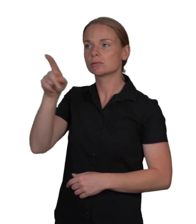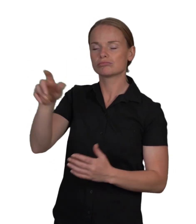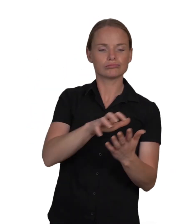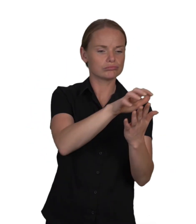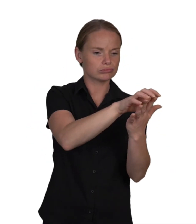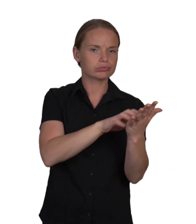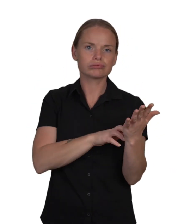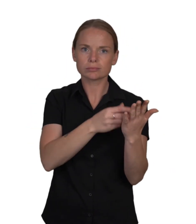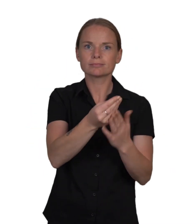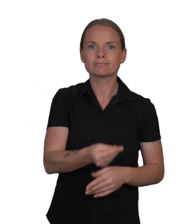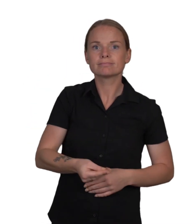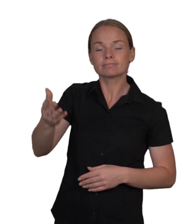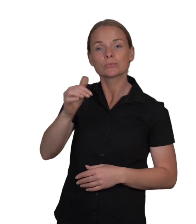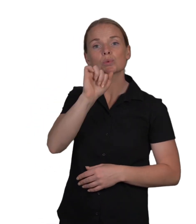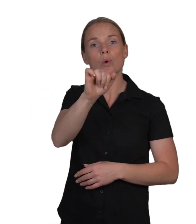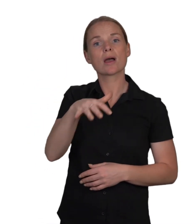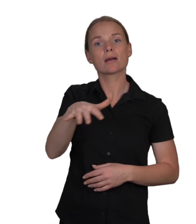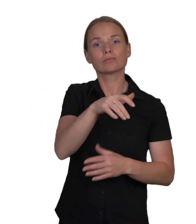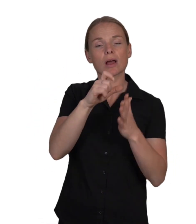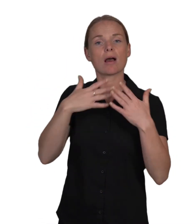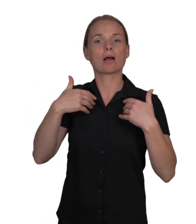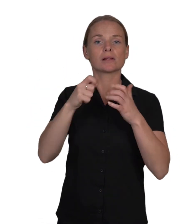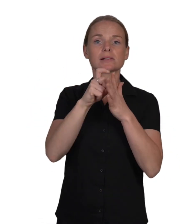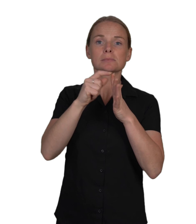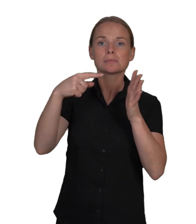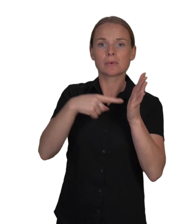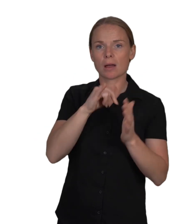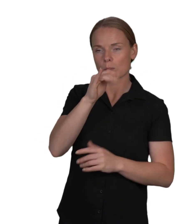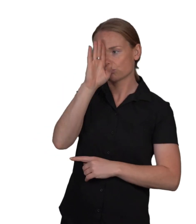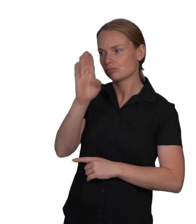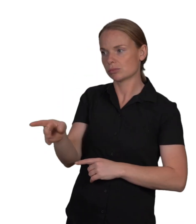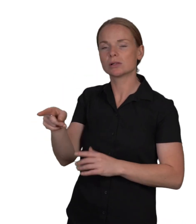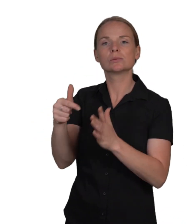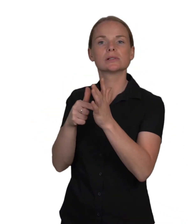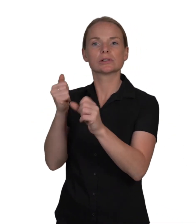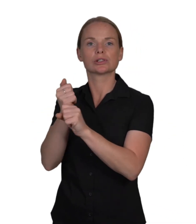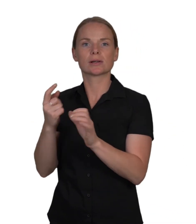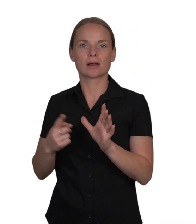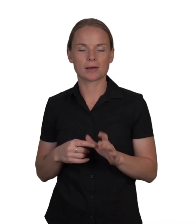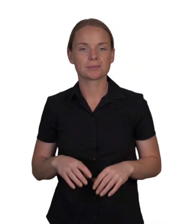They will then make a formal report on your behalf to your state or territory health department or directly to the TGA.